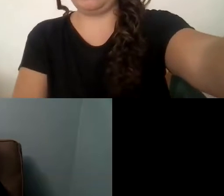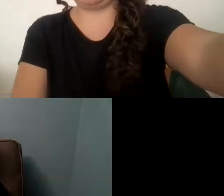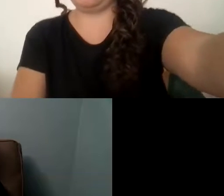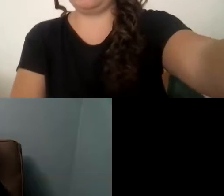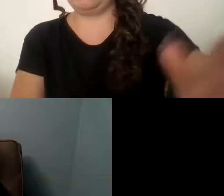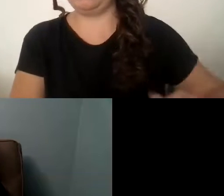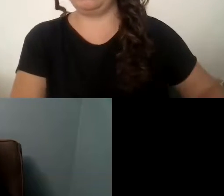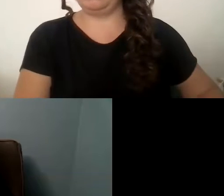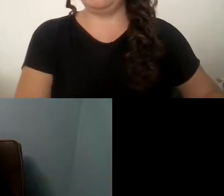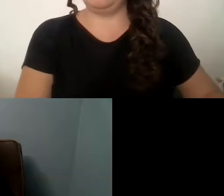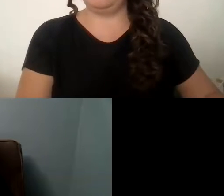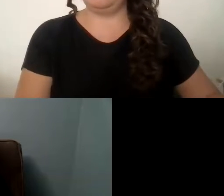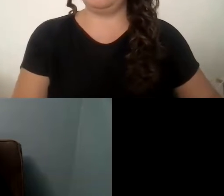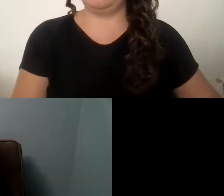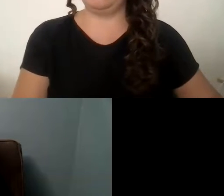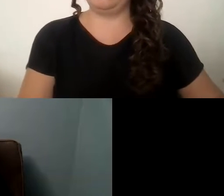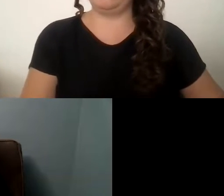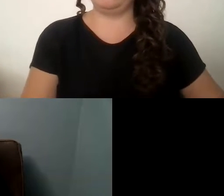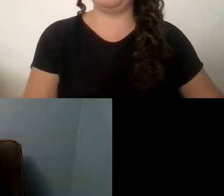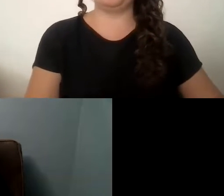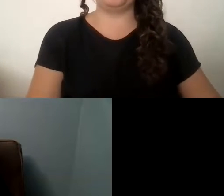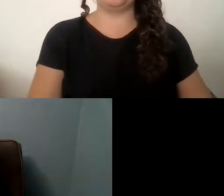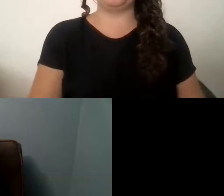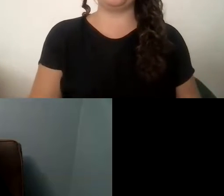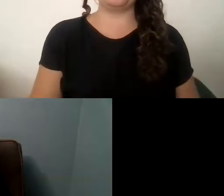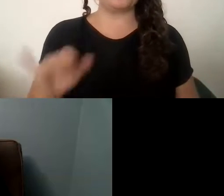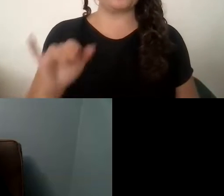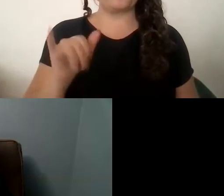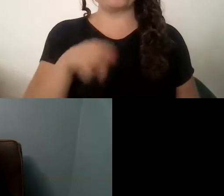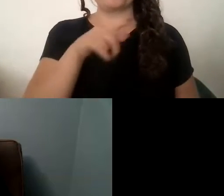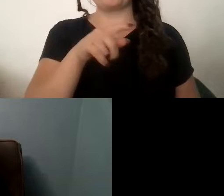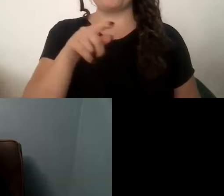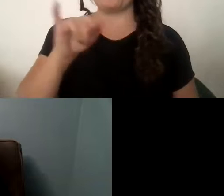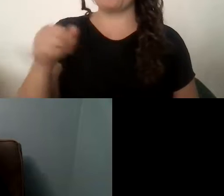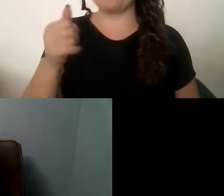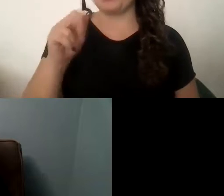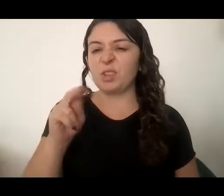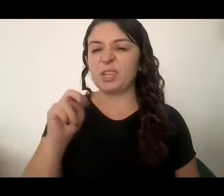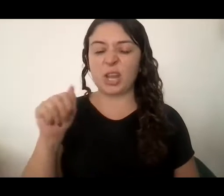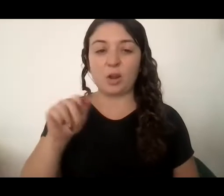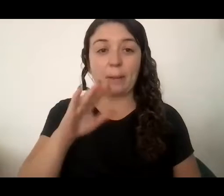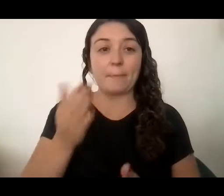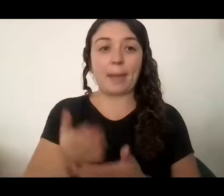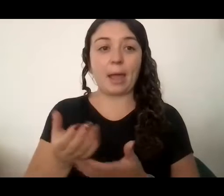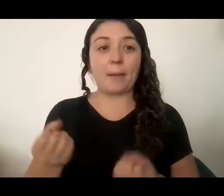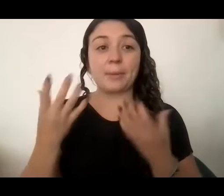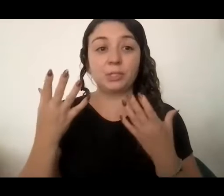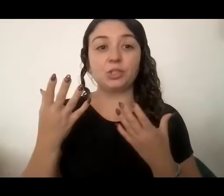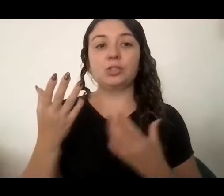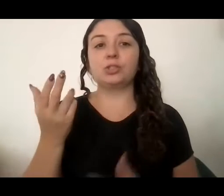Now, her SSDI amount, which is $1300, is based on her past work record,